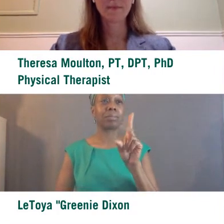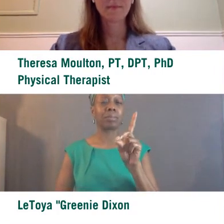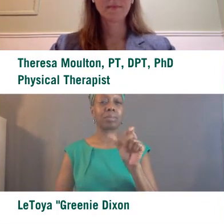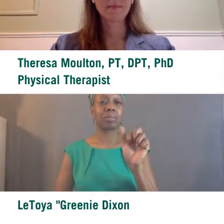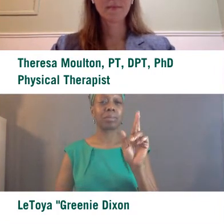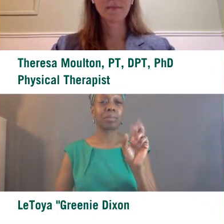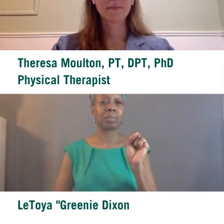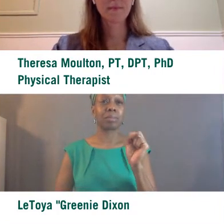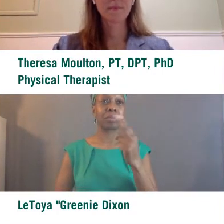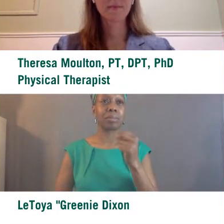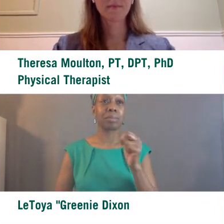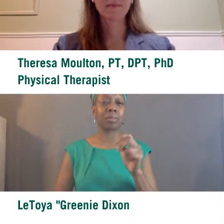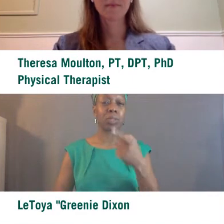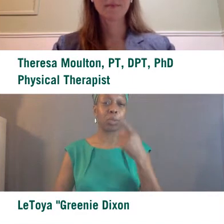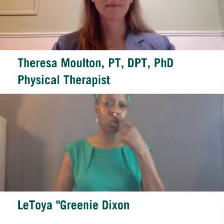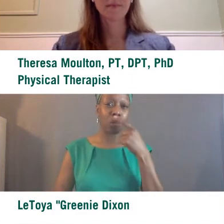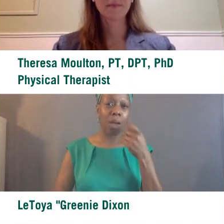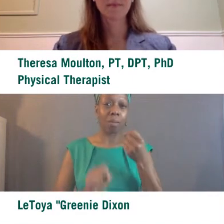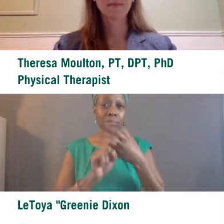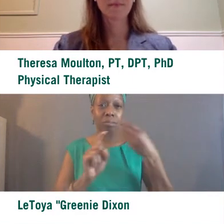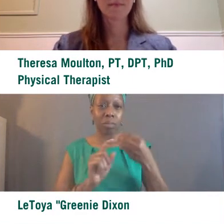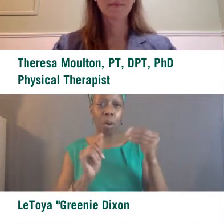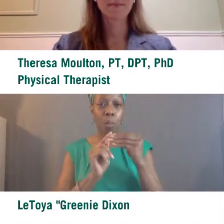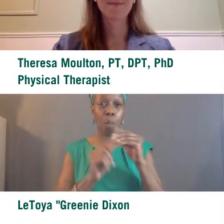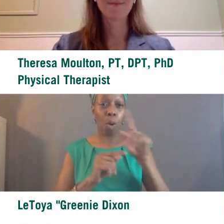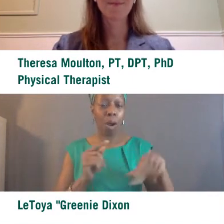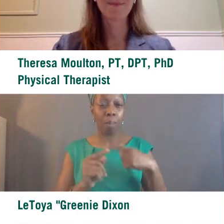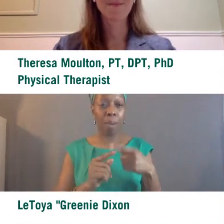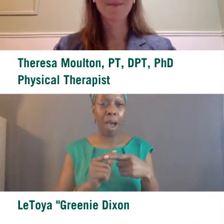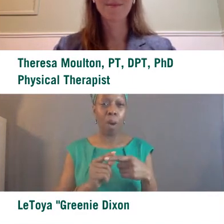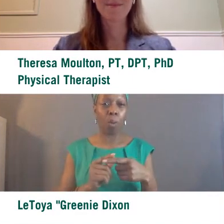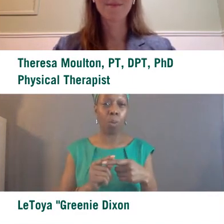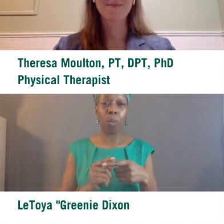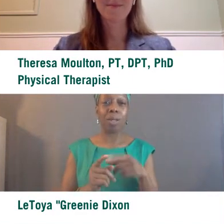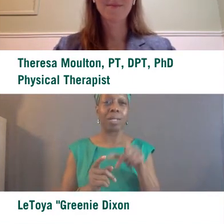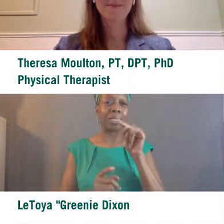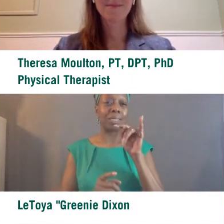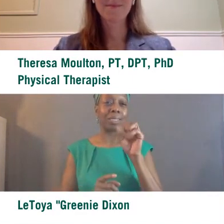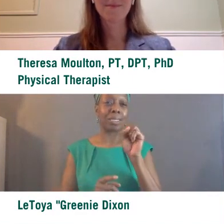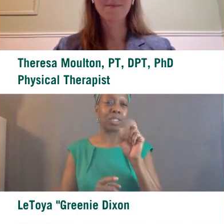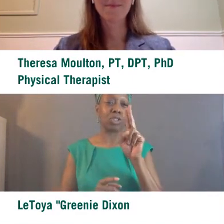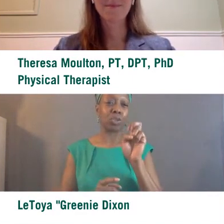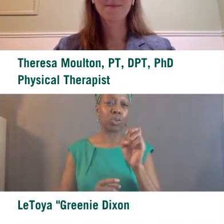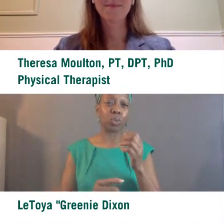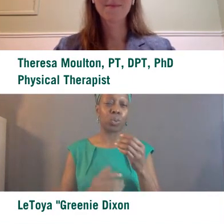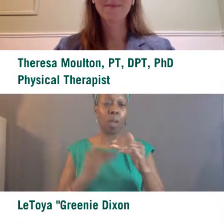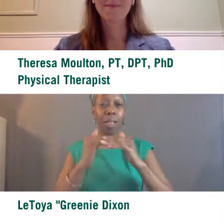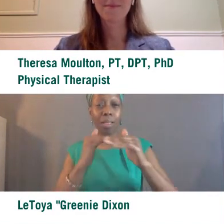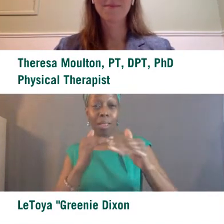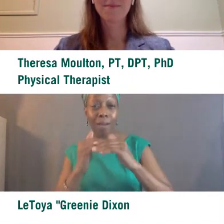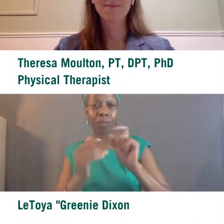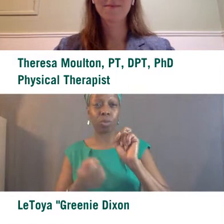on the microscopic or the tissue level changes, if he knows or if it's in development.